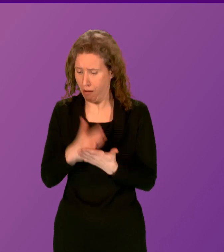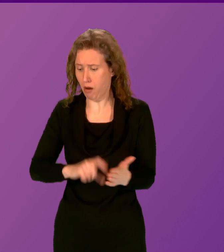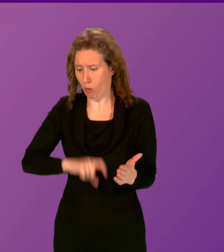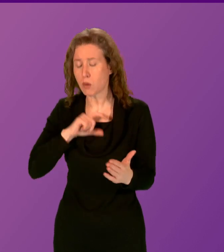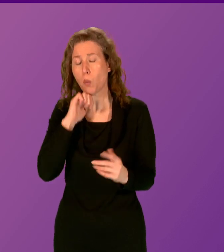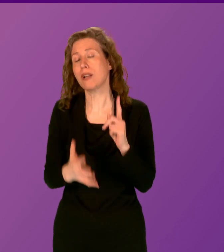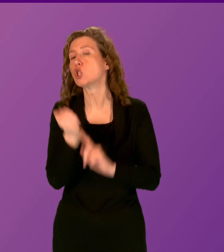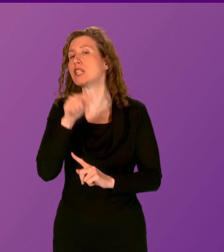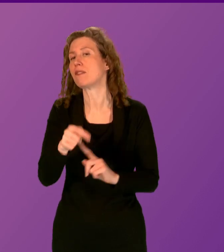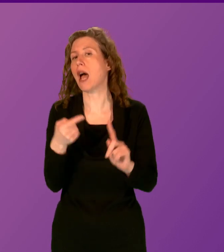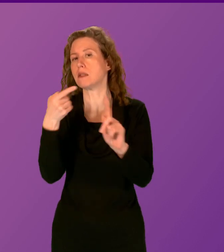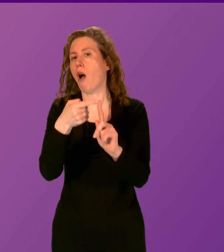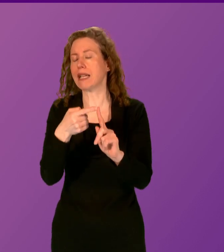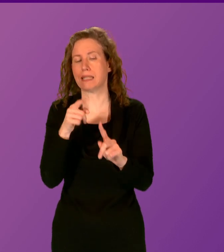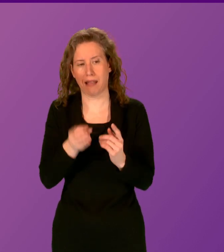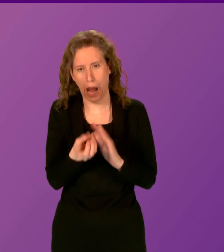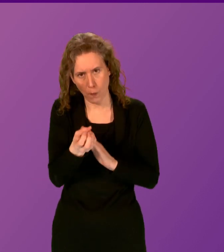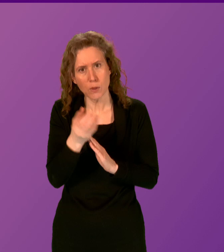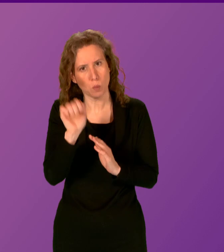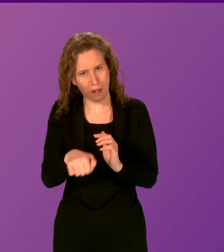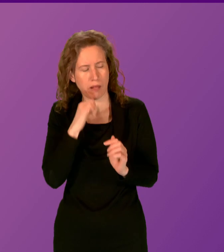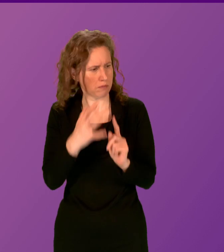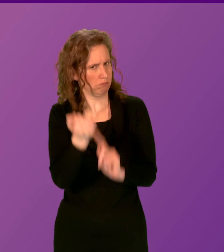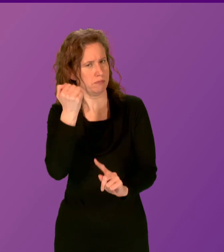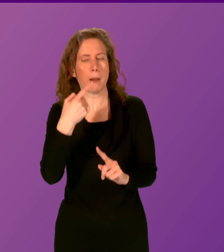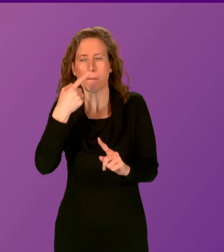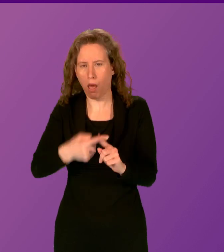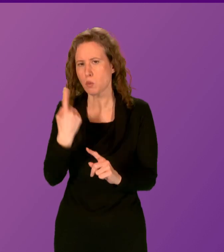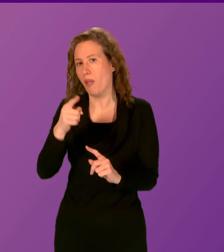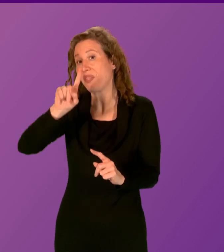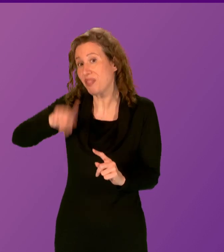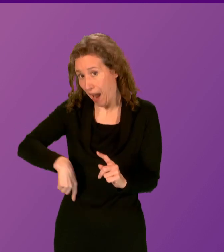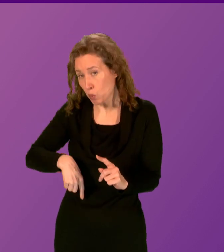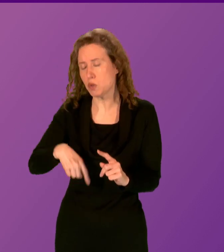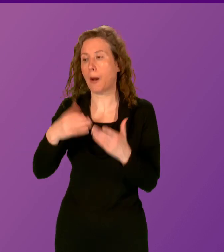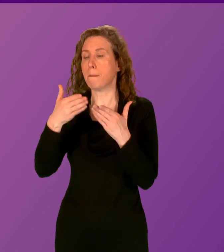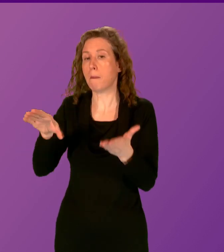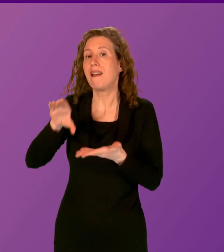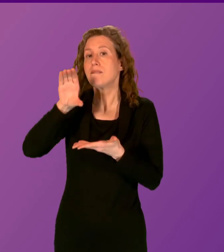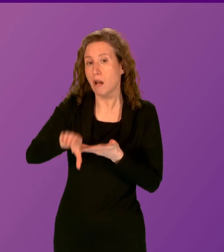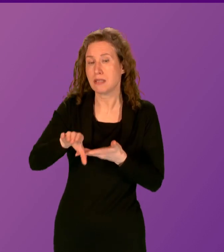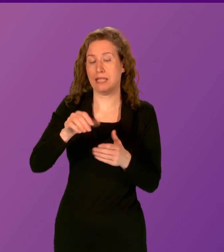target and output but the output of having 1,000 publicly funded rehab placements by